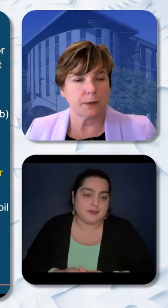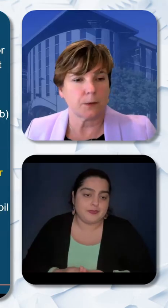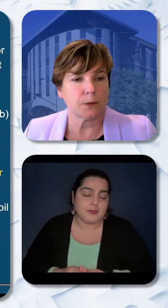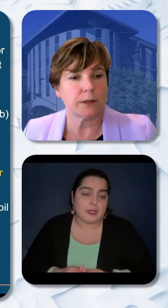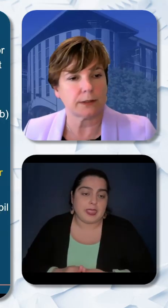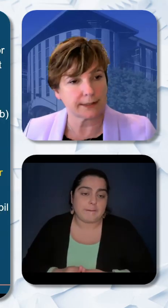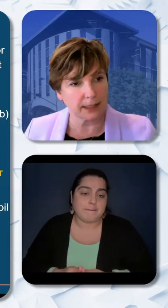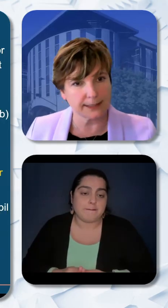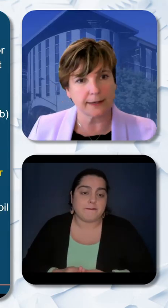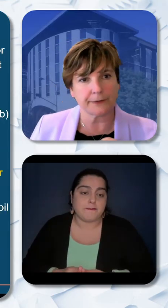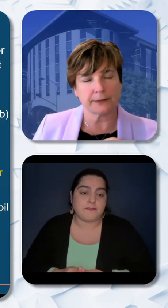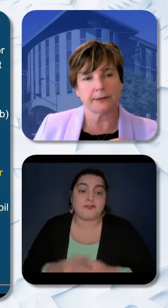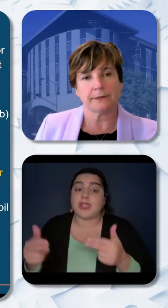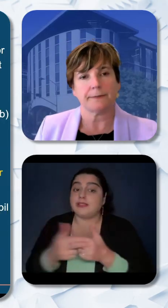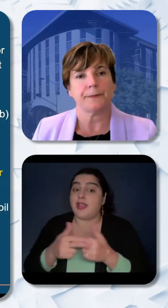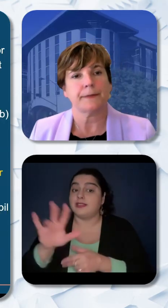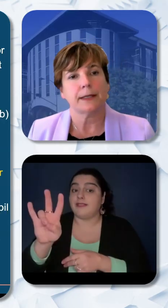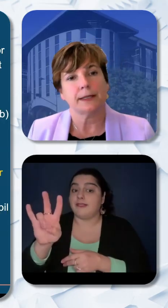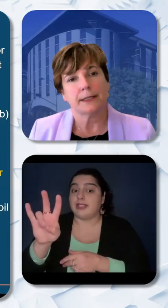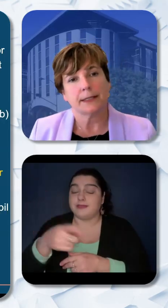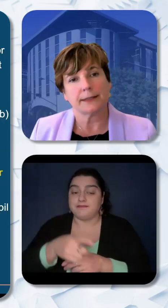So, slide 7